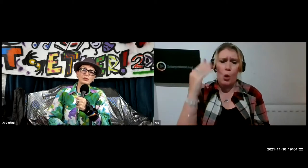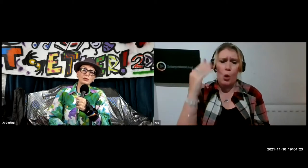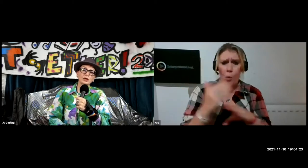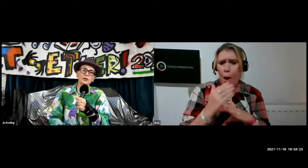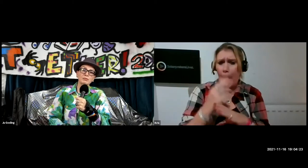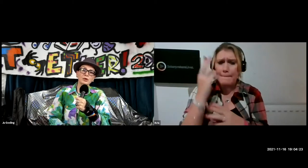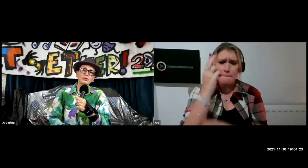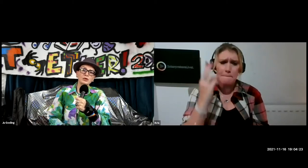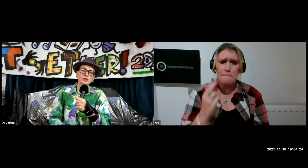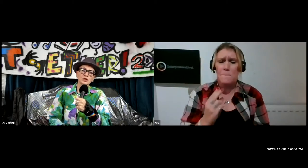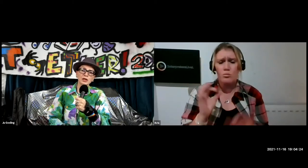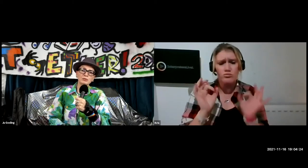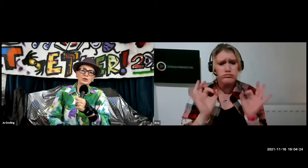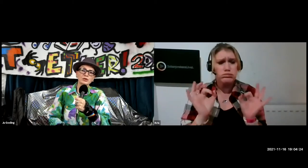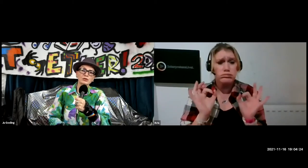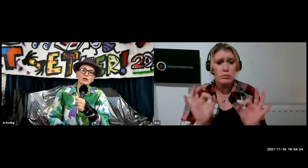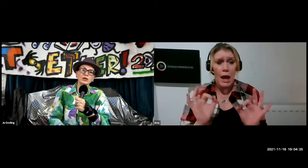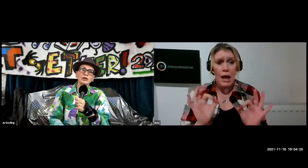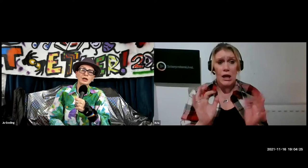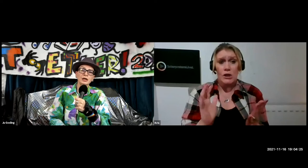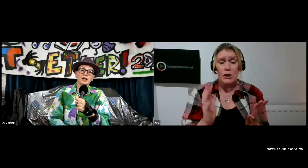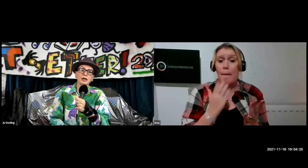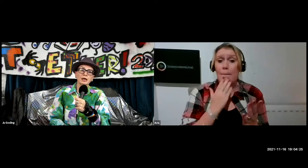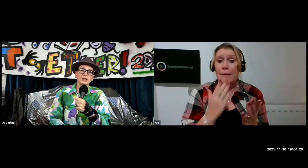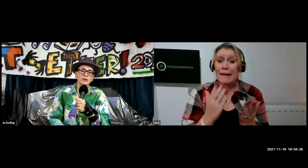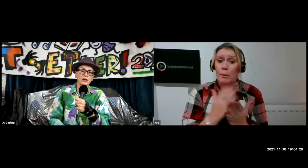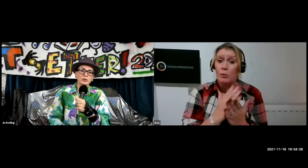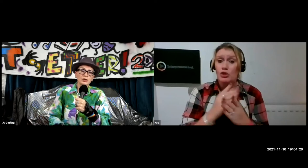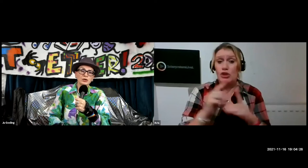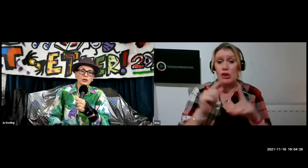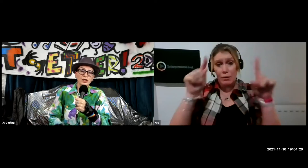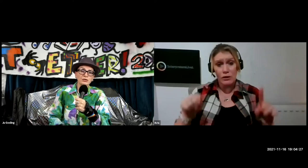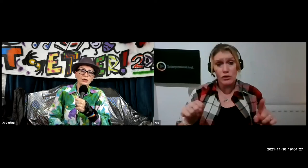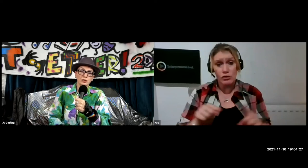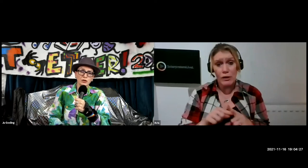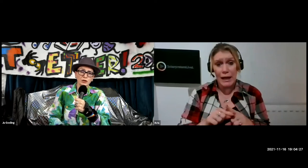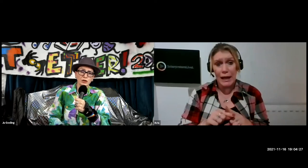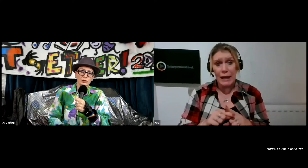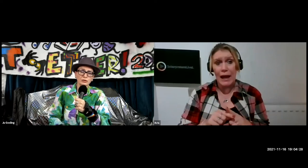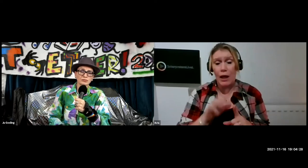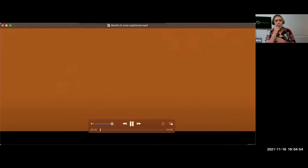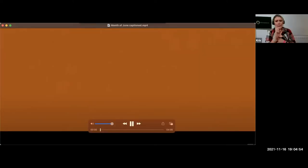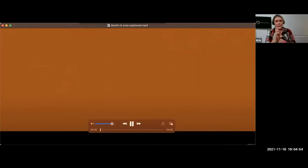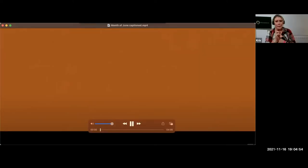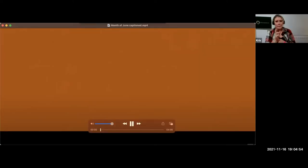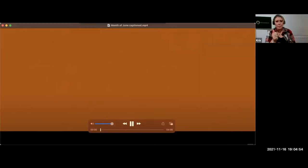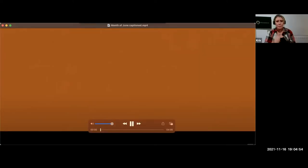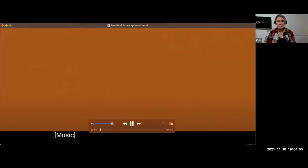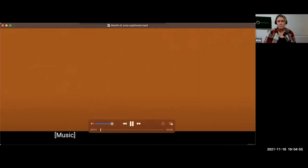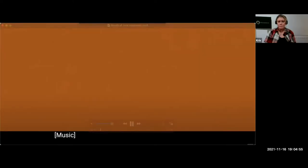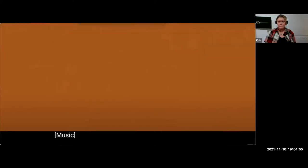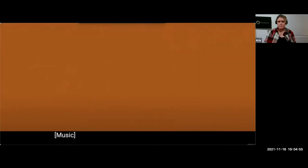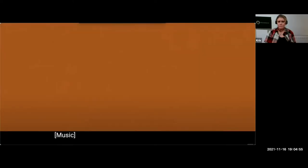me a moment to share my screen and then we should have the video.